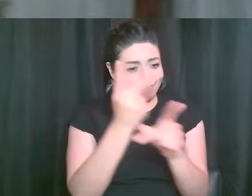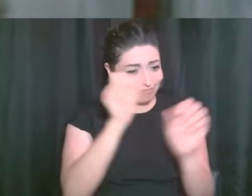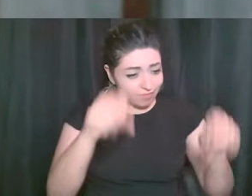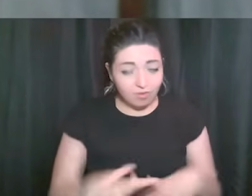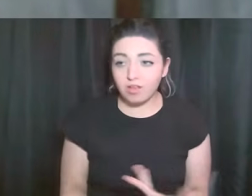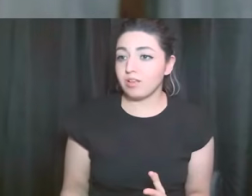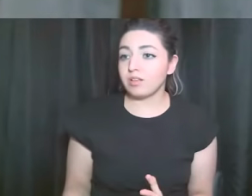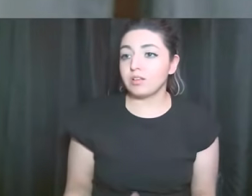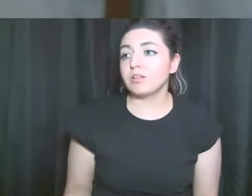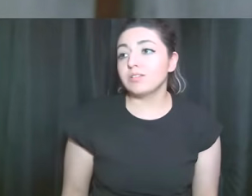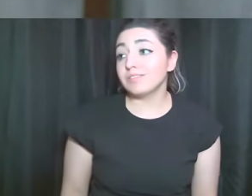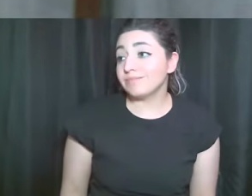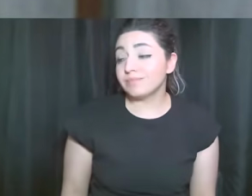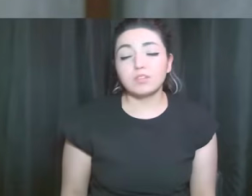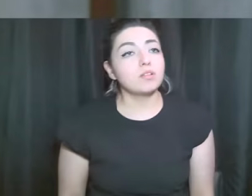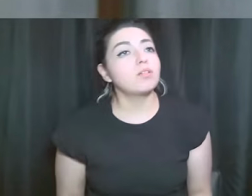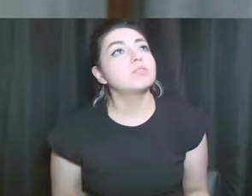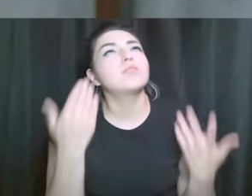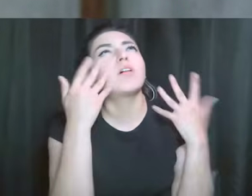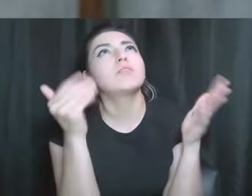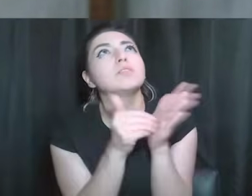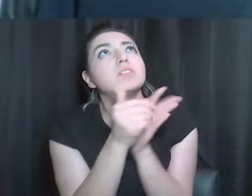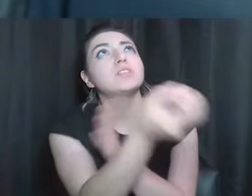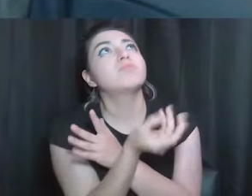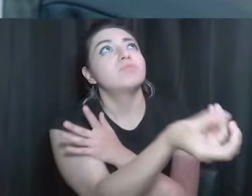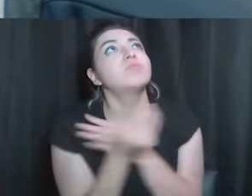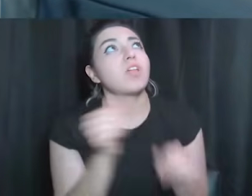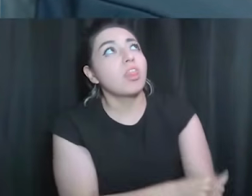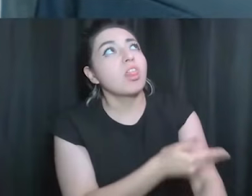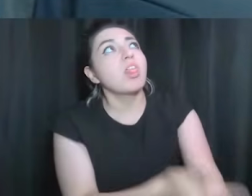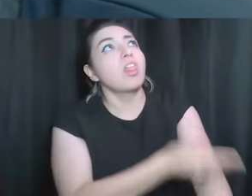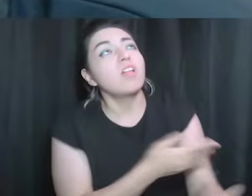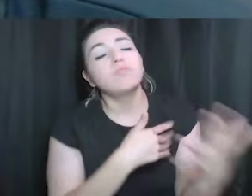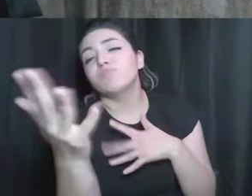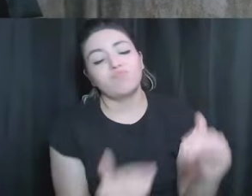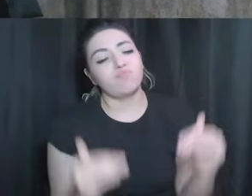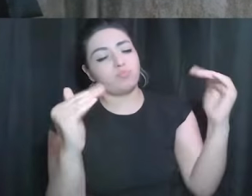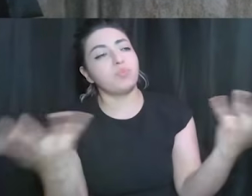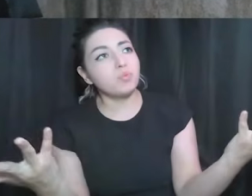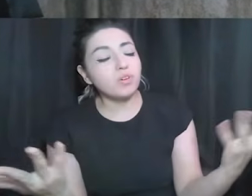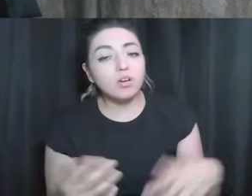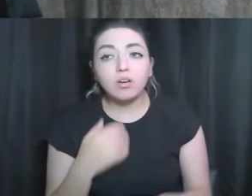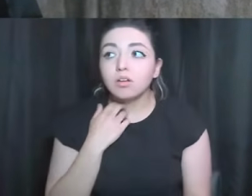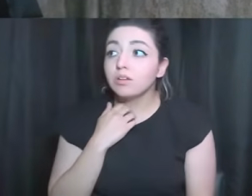He's a nice guy. And like, he's good for the team. So is Connor, if you'd actually take the time to- GAVIN: Miller, I'm never gonna be buddy fucking buddy with Connor.